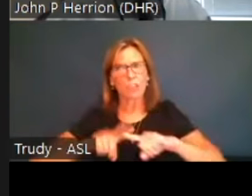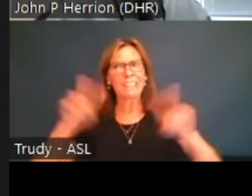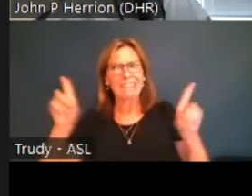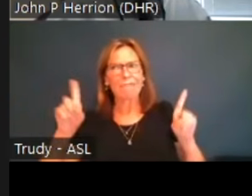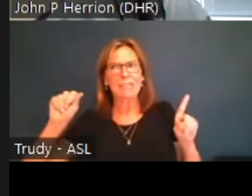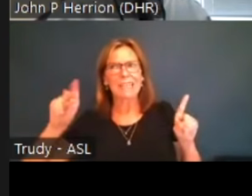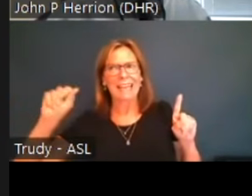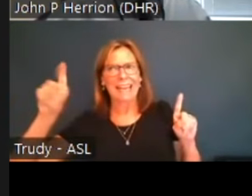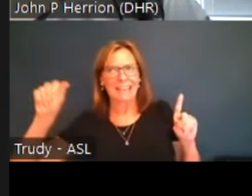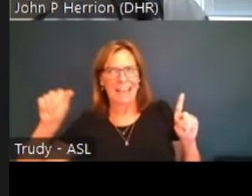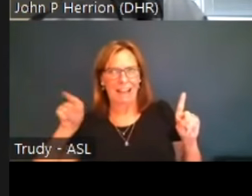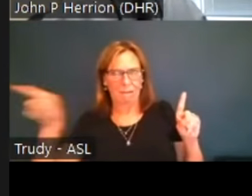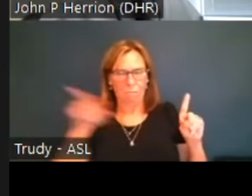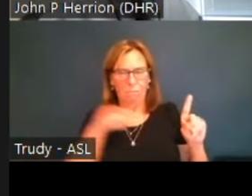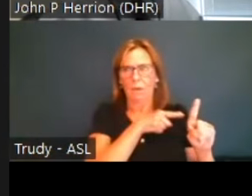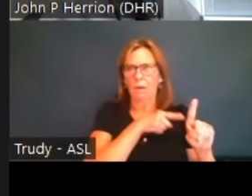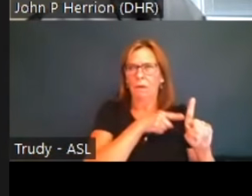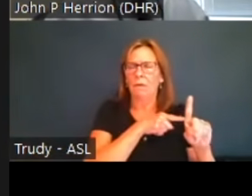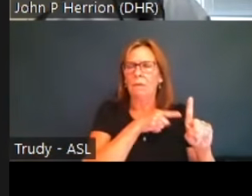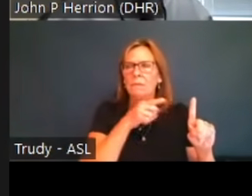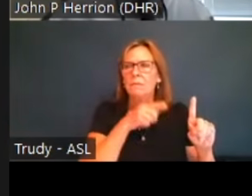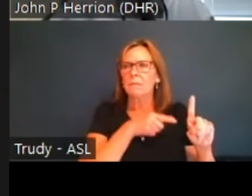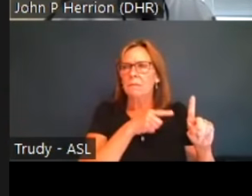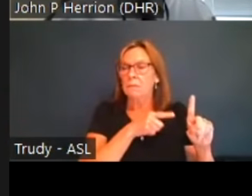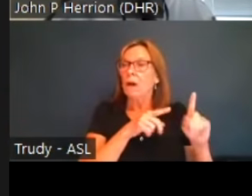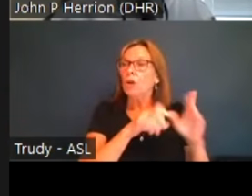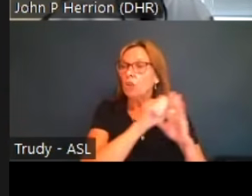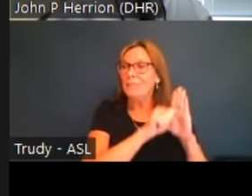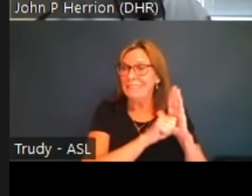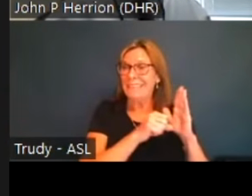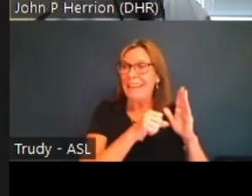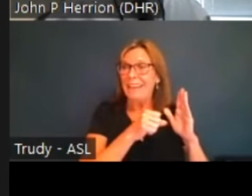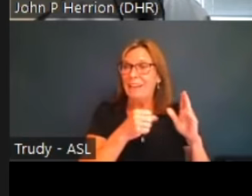compensatory damages are available, So a complainant